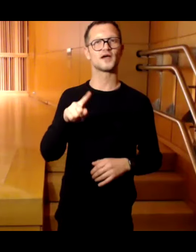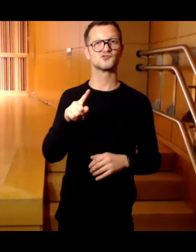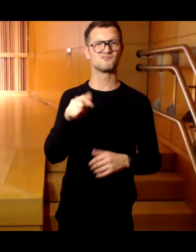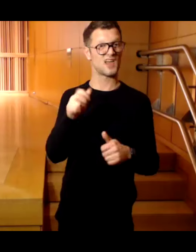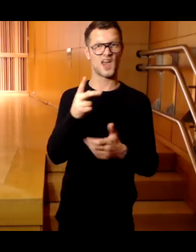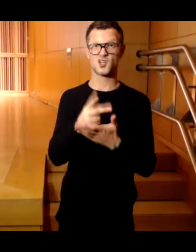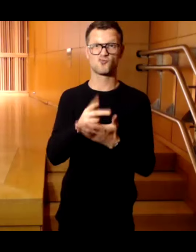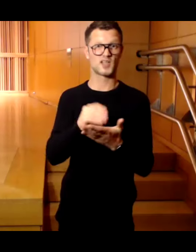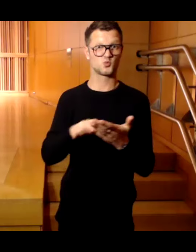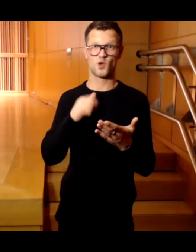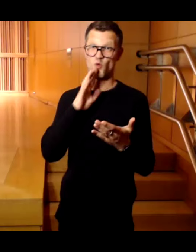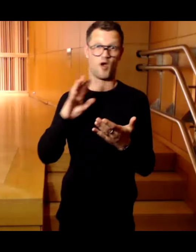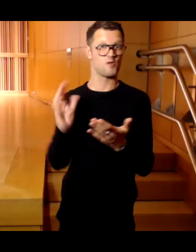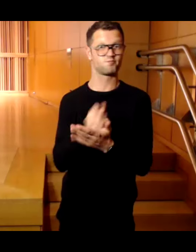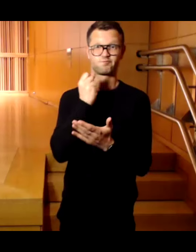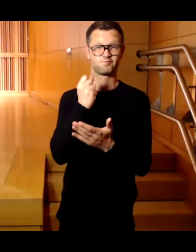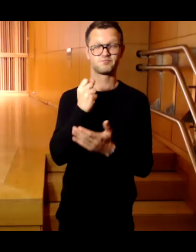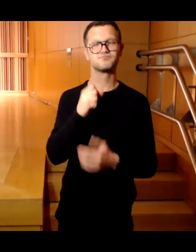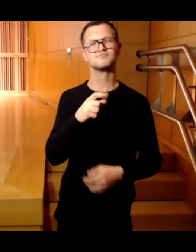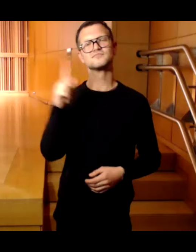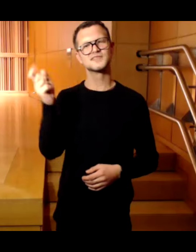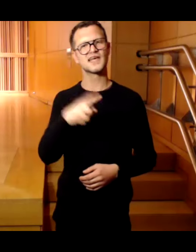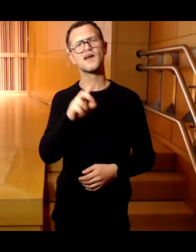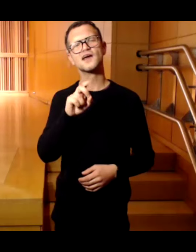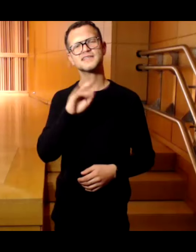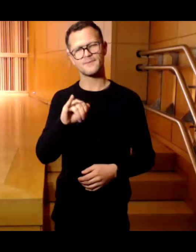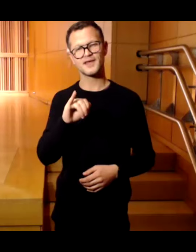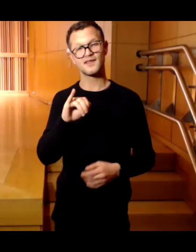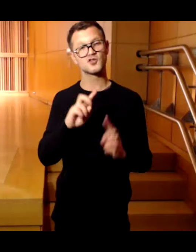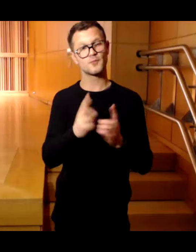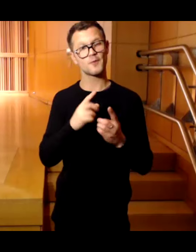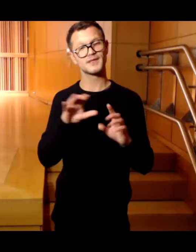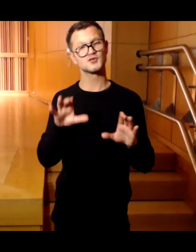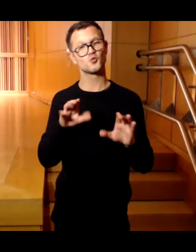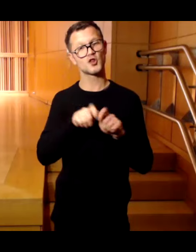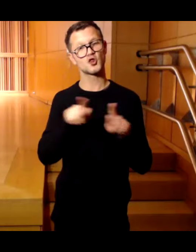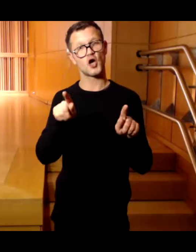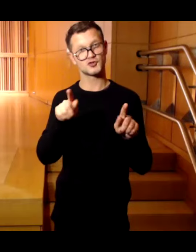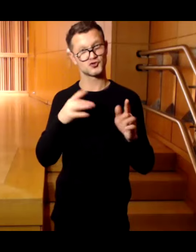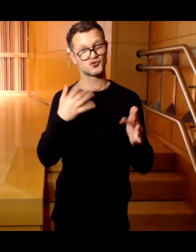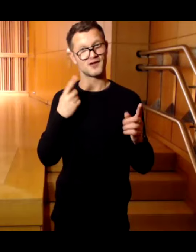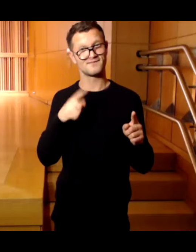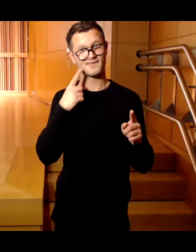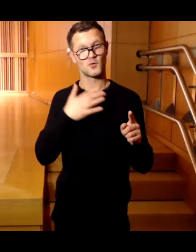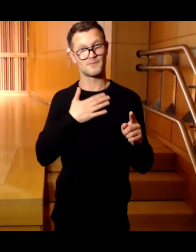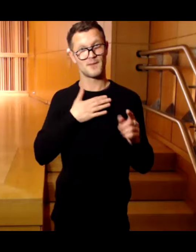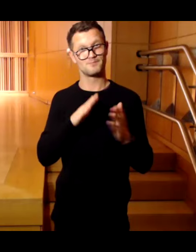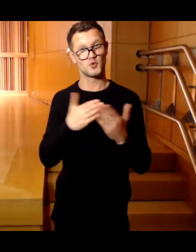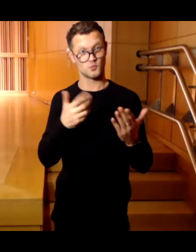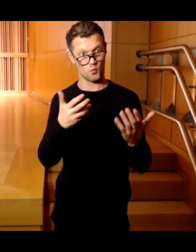Robert said, Debbie. The department is doing a launch event for my book. Would you like to moderate the conversation about my book?